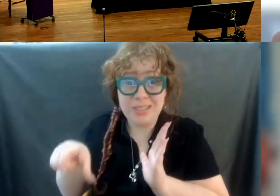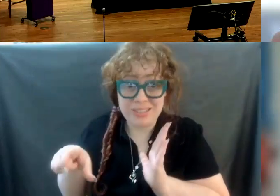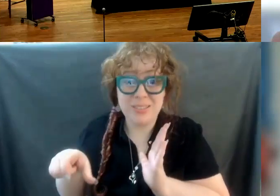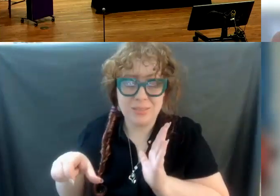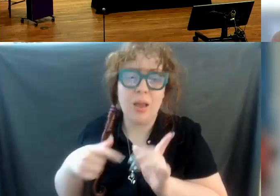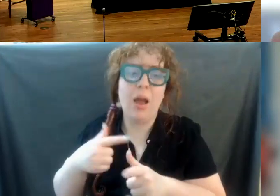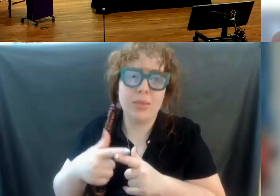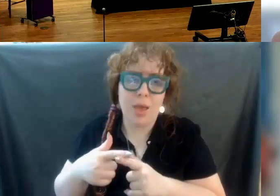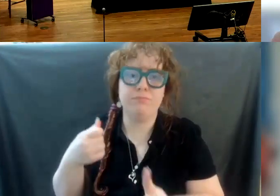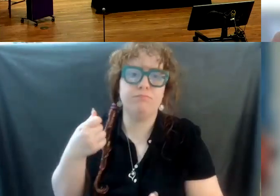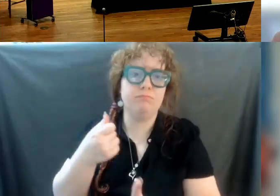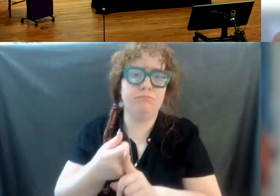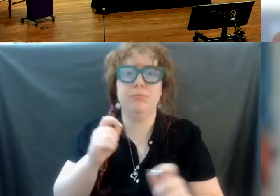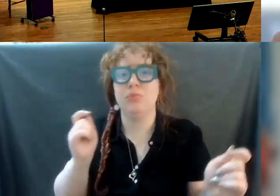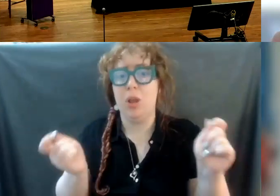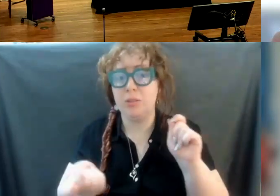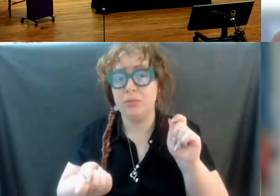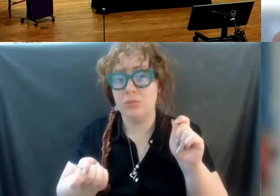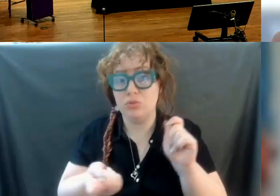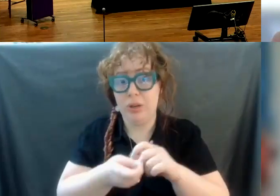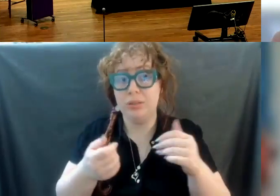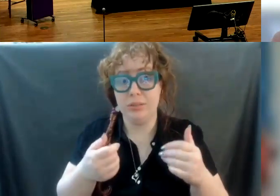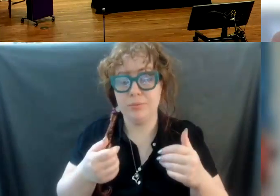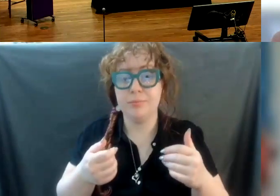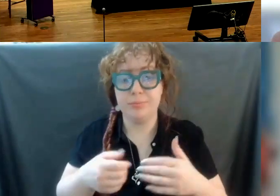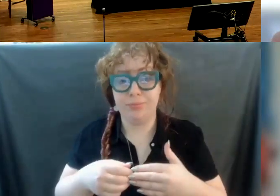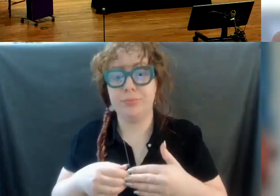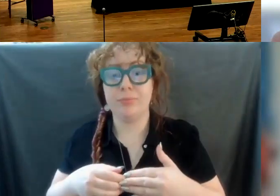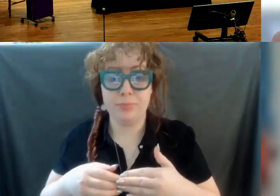And it's definitely going to be a a big effort of of all community members.